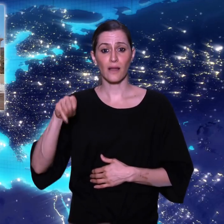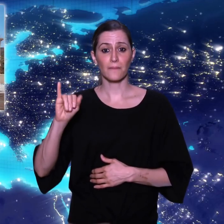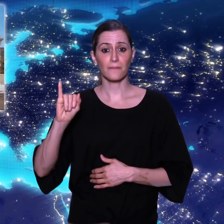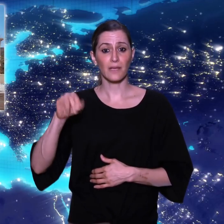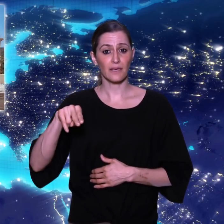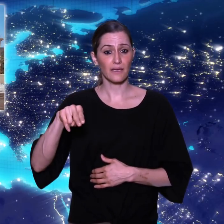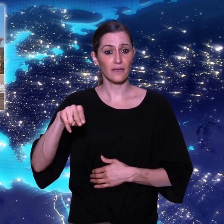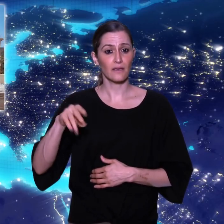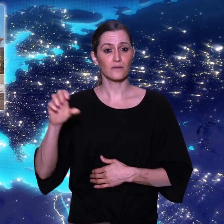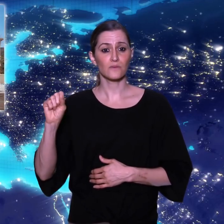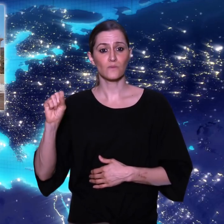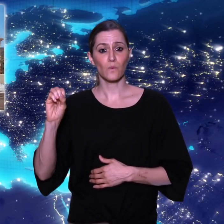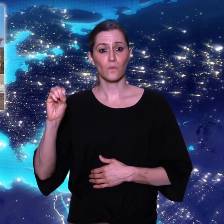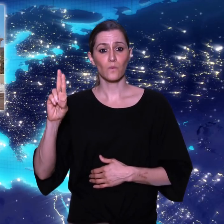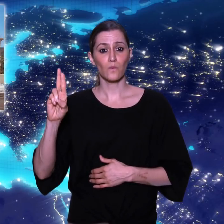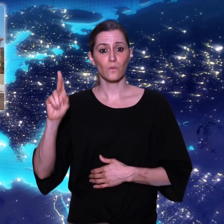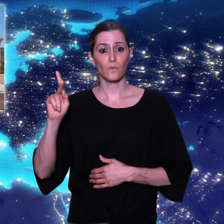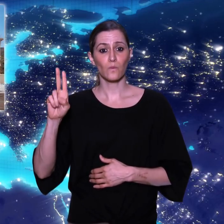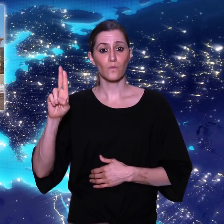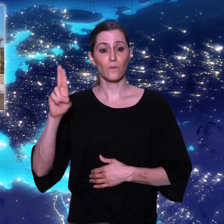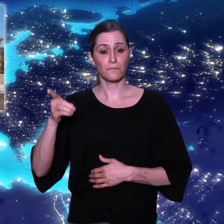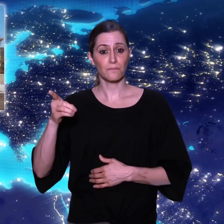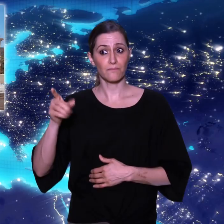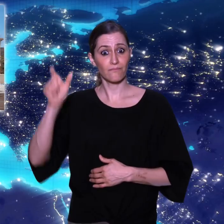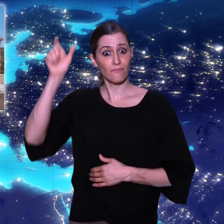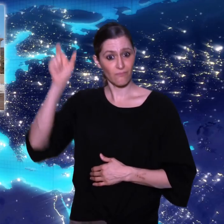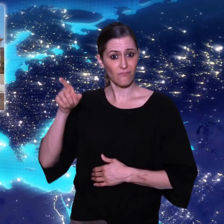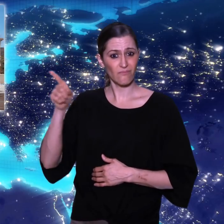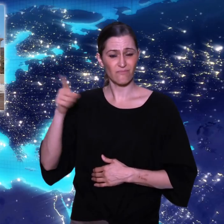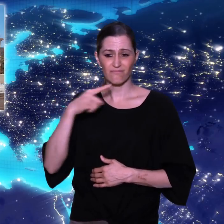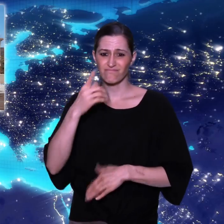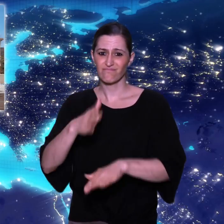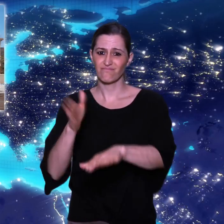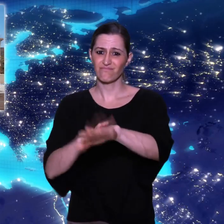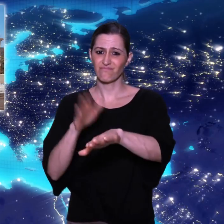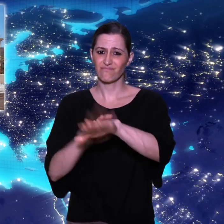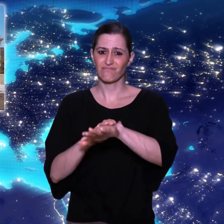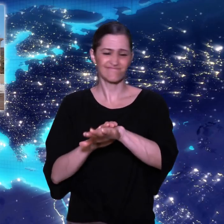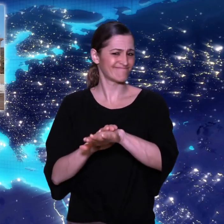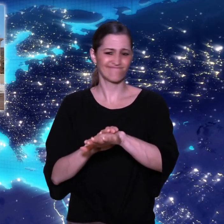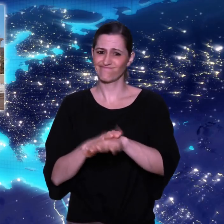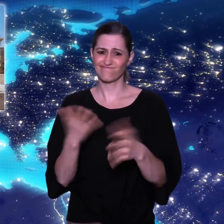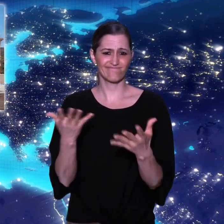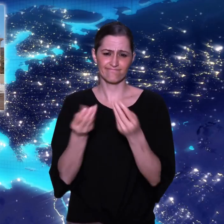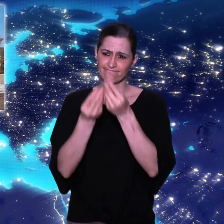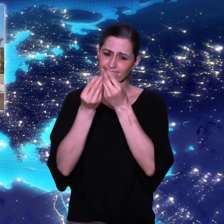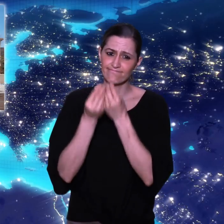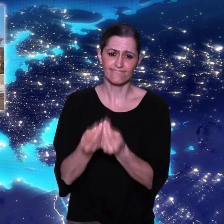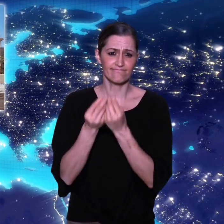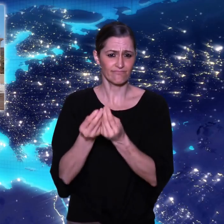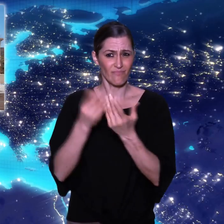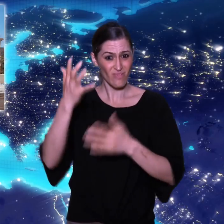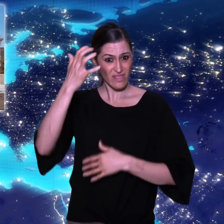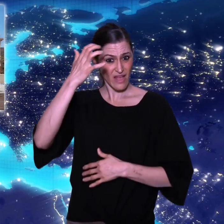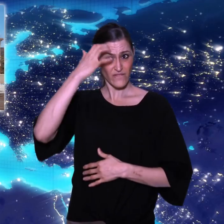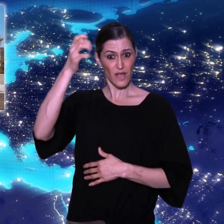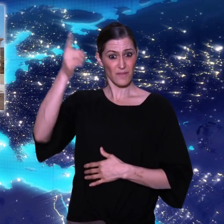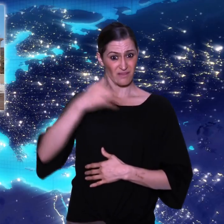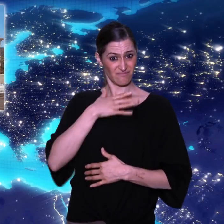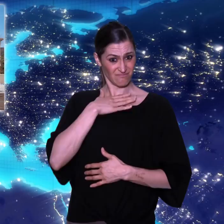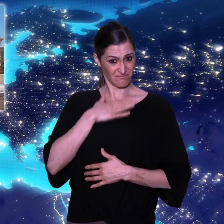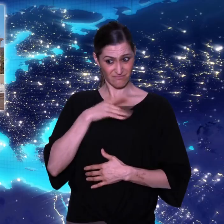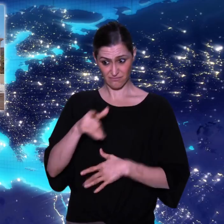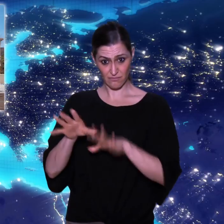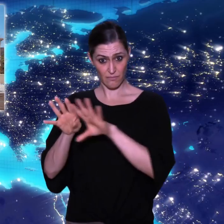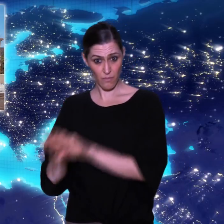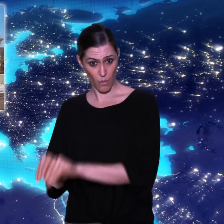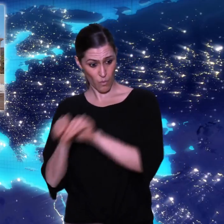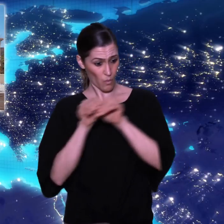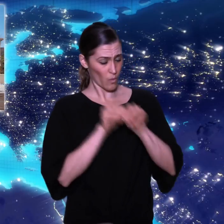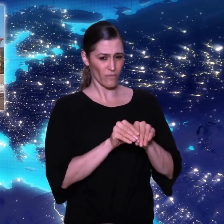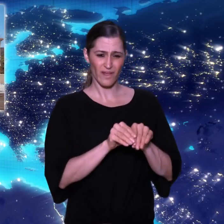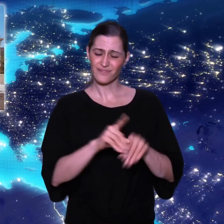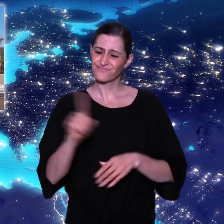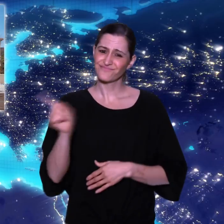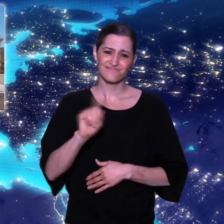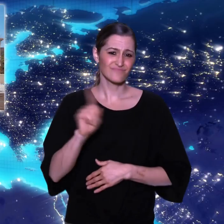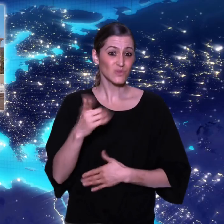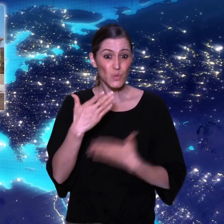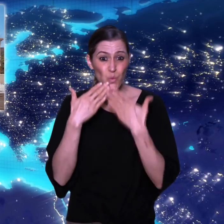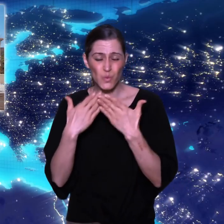Benjamin Soukup also spoke up against the decision by